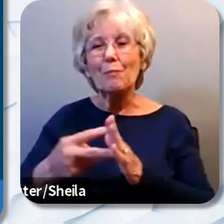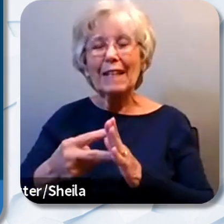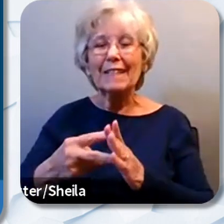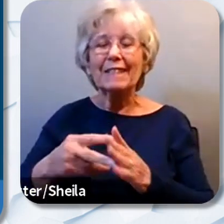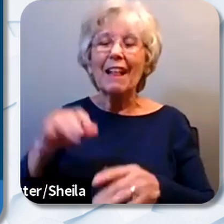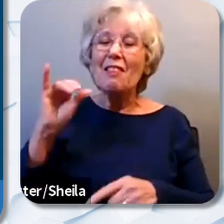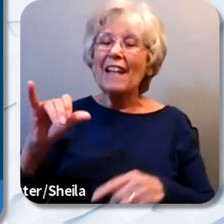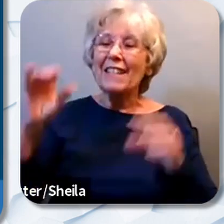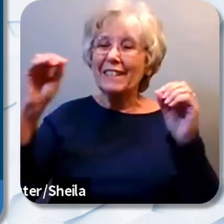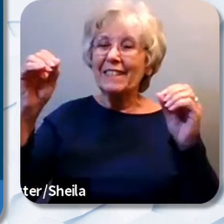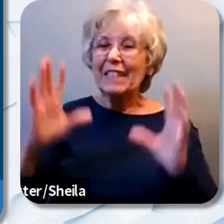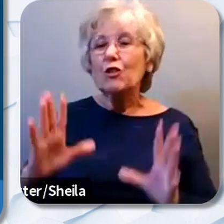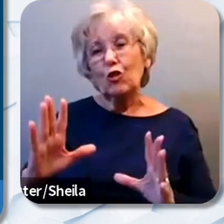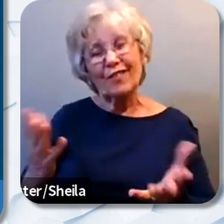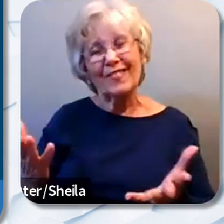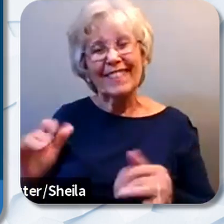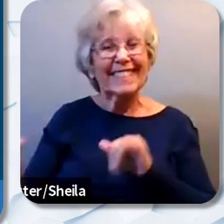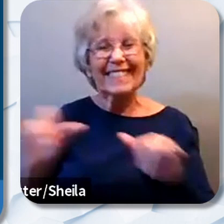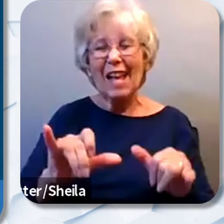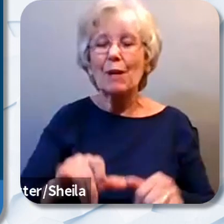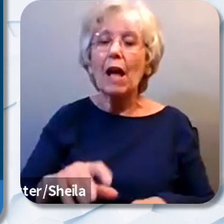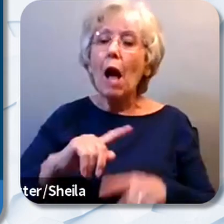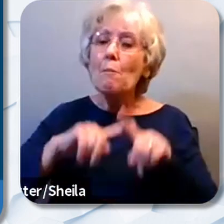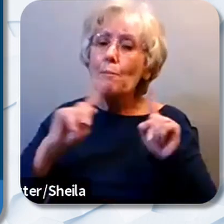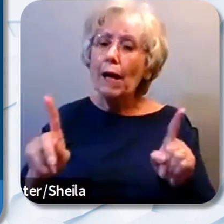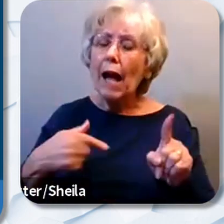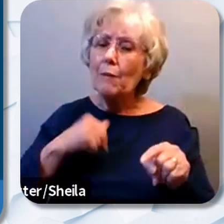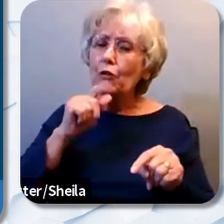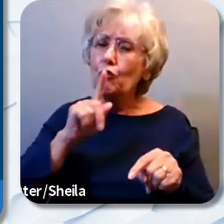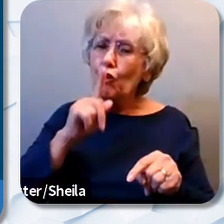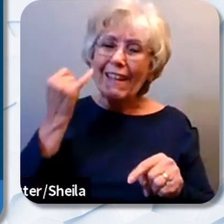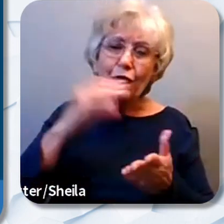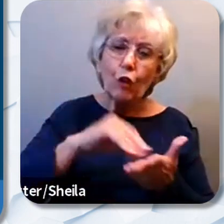you know i'm referring to a teacher but, honestly i'm not even sure if the learning facilitator knew